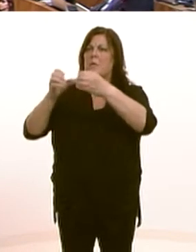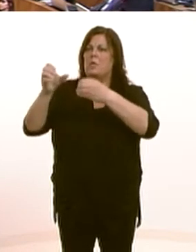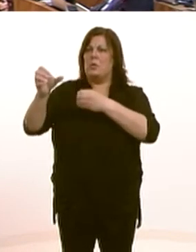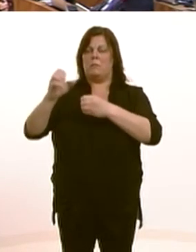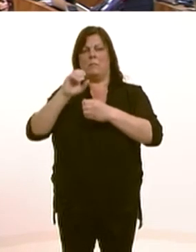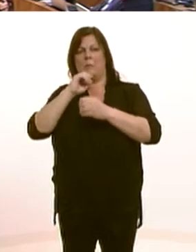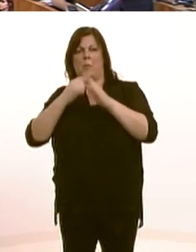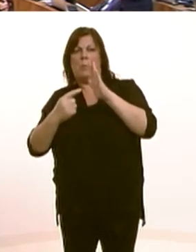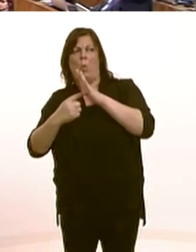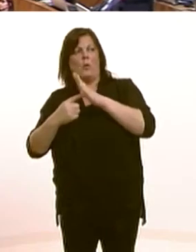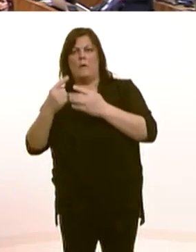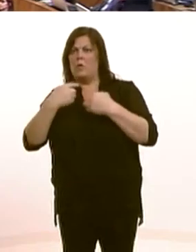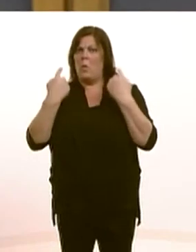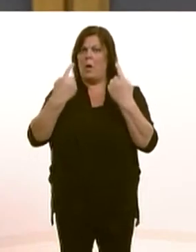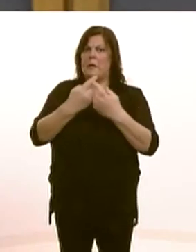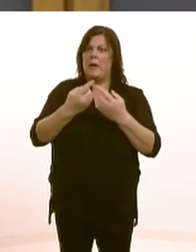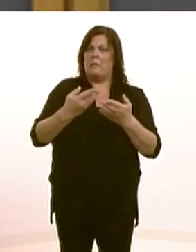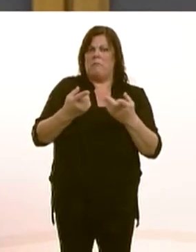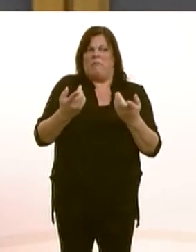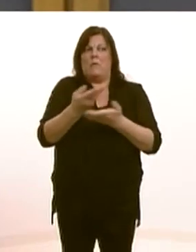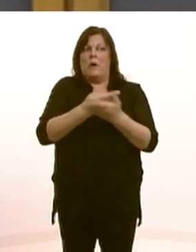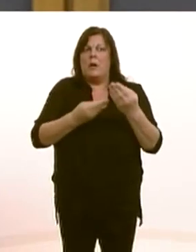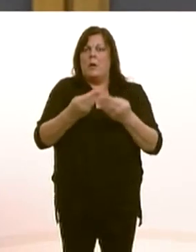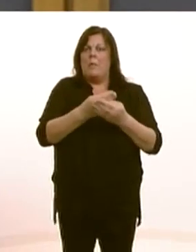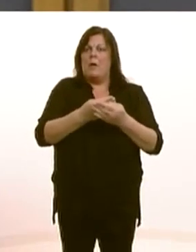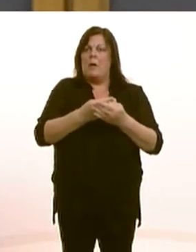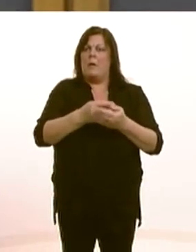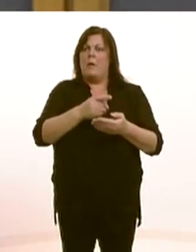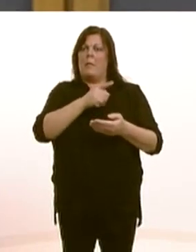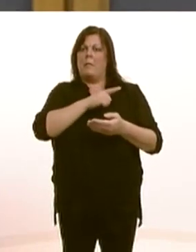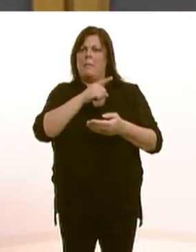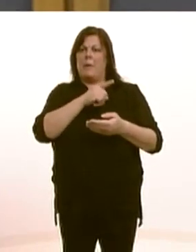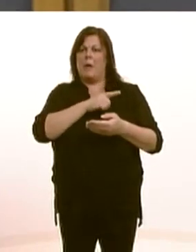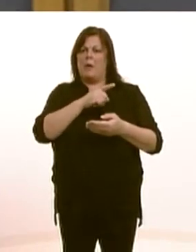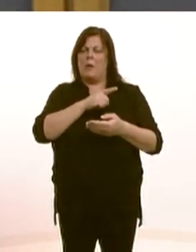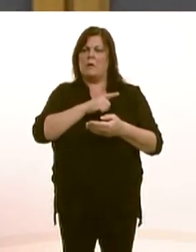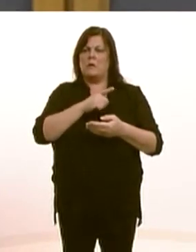economically, to us as a result possibly of the clumsy and confusing approach to single